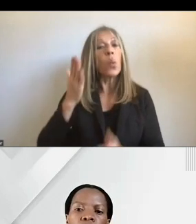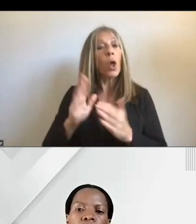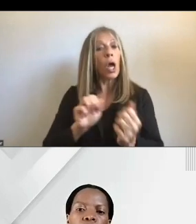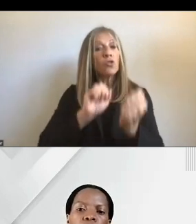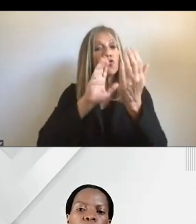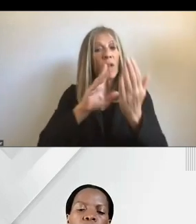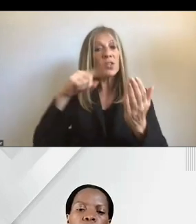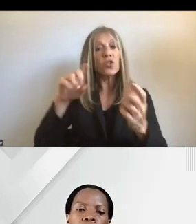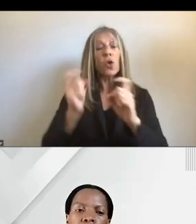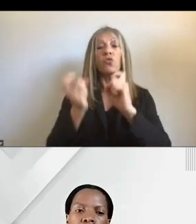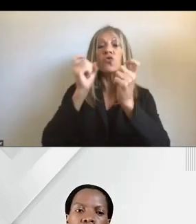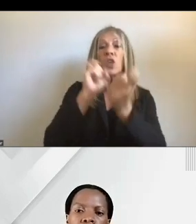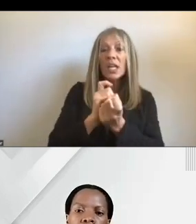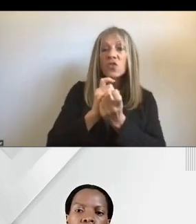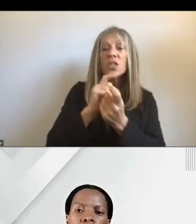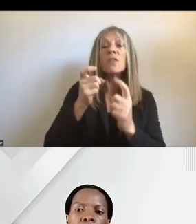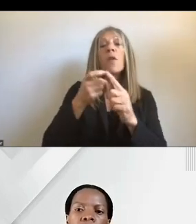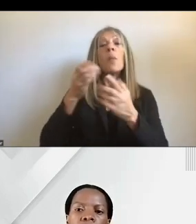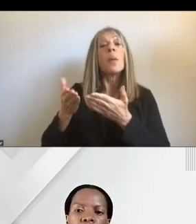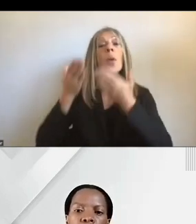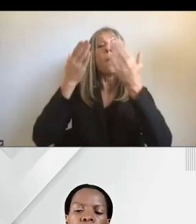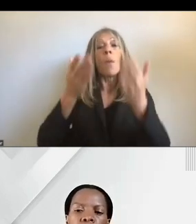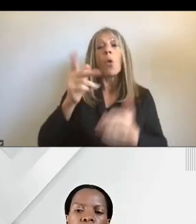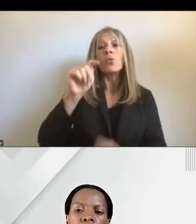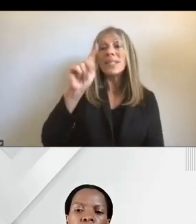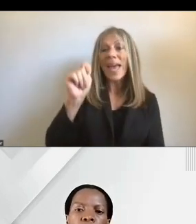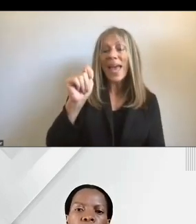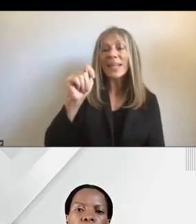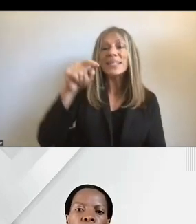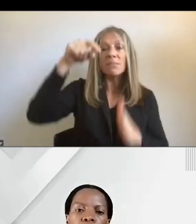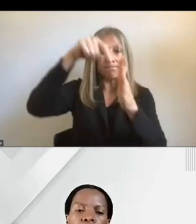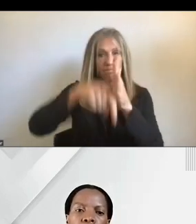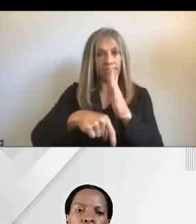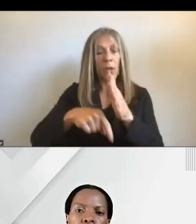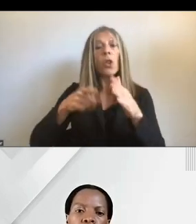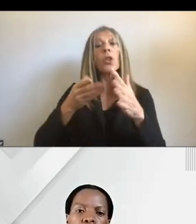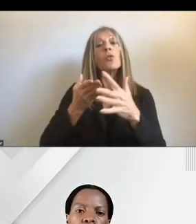changes from the proposed text in further detail throughout the training modules.